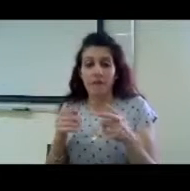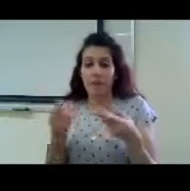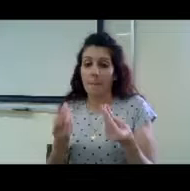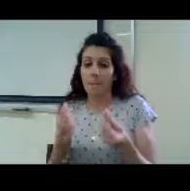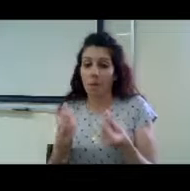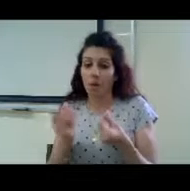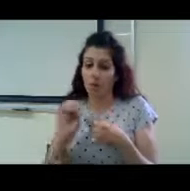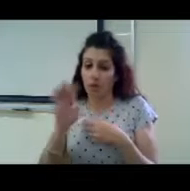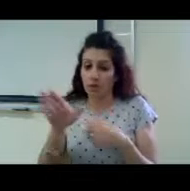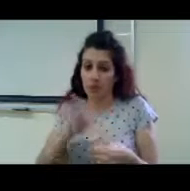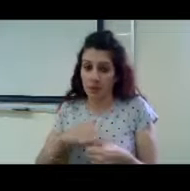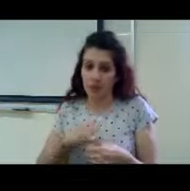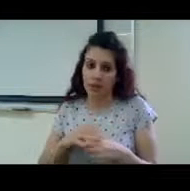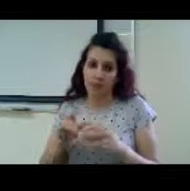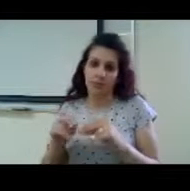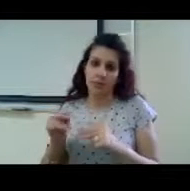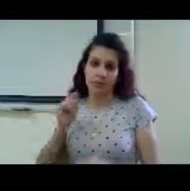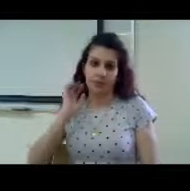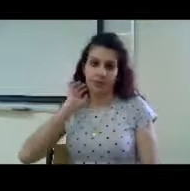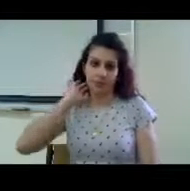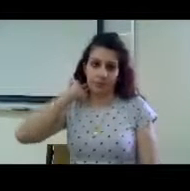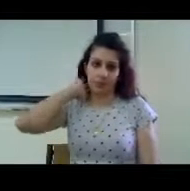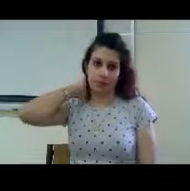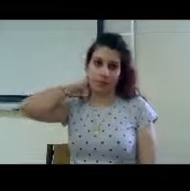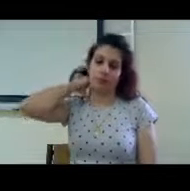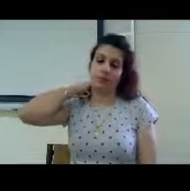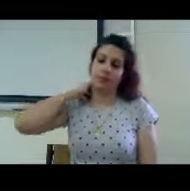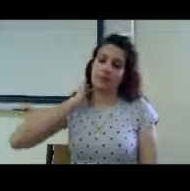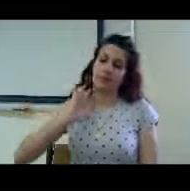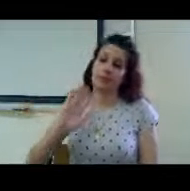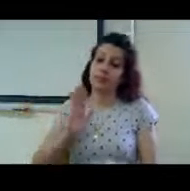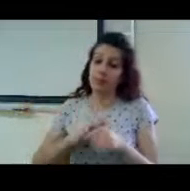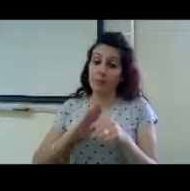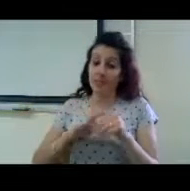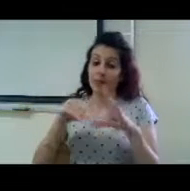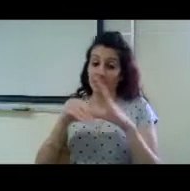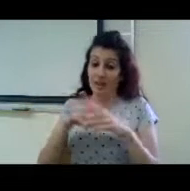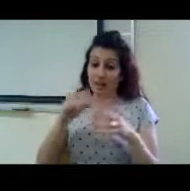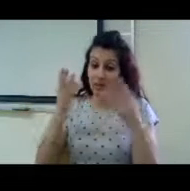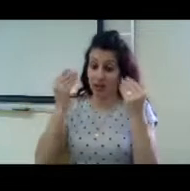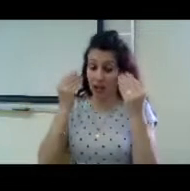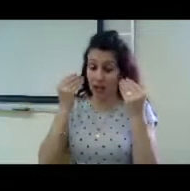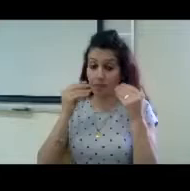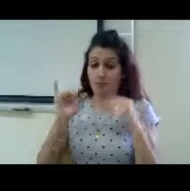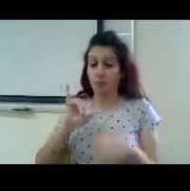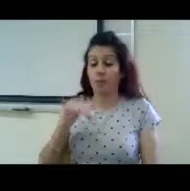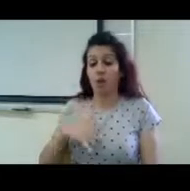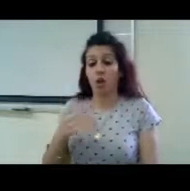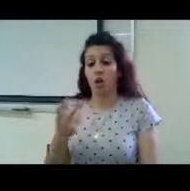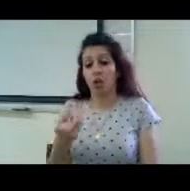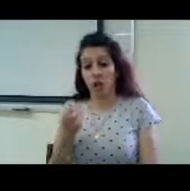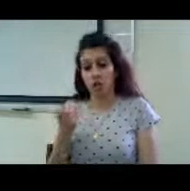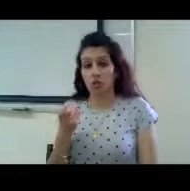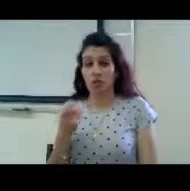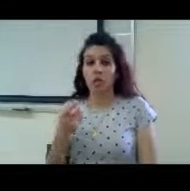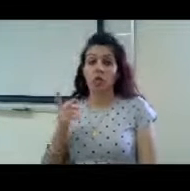and families being the implementers but building back better what will that mean